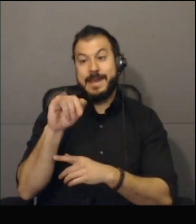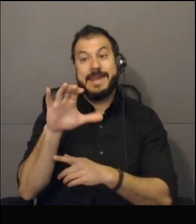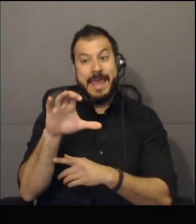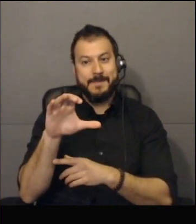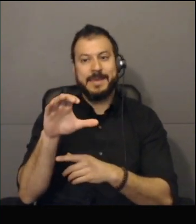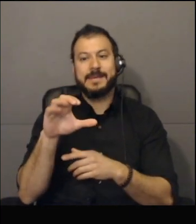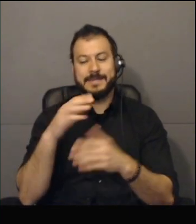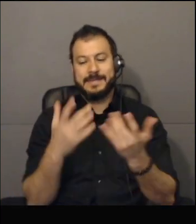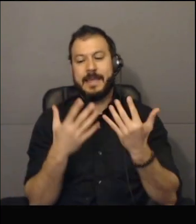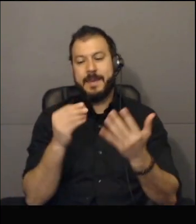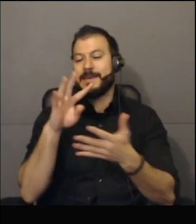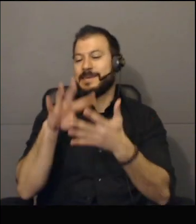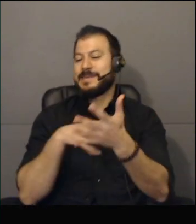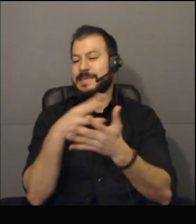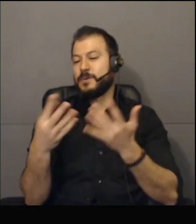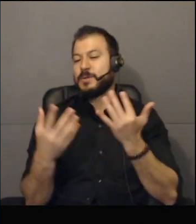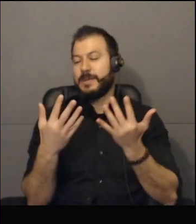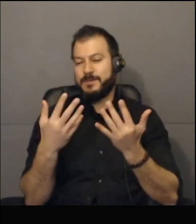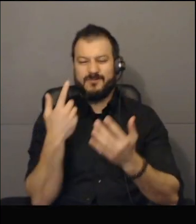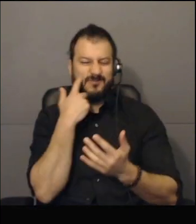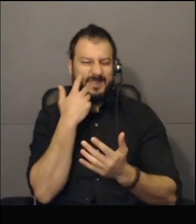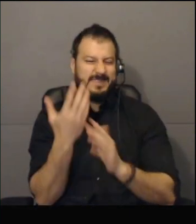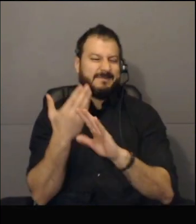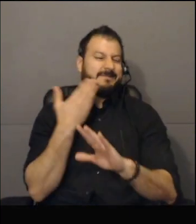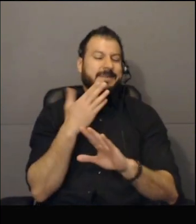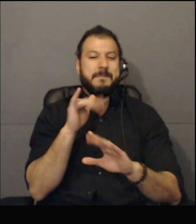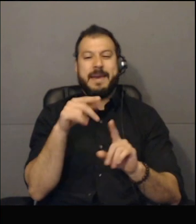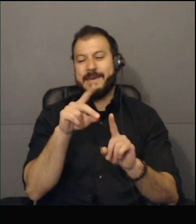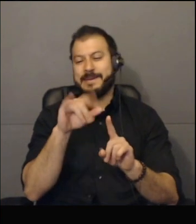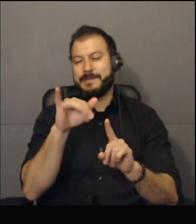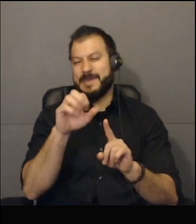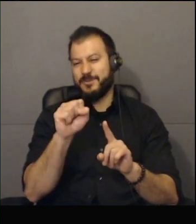Previously demonstrated by Dimitri as well.